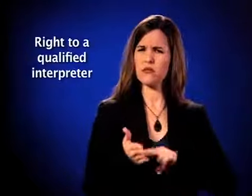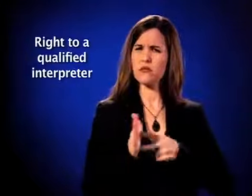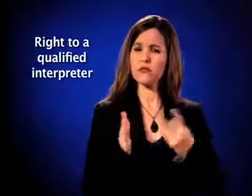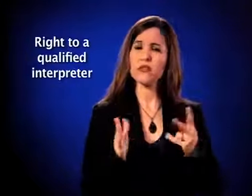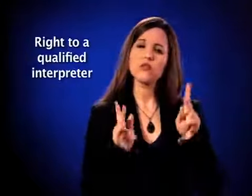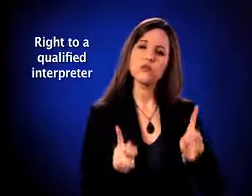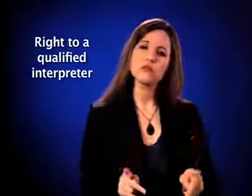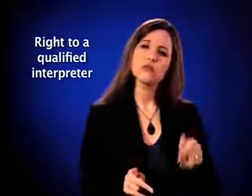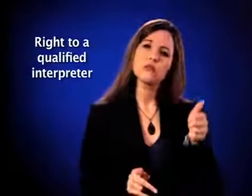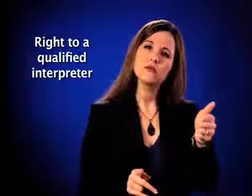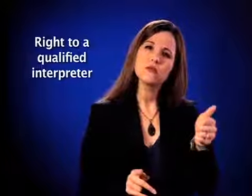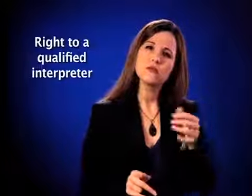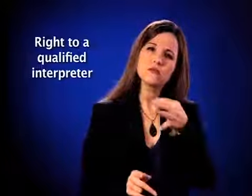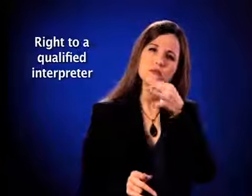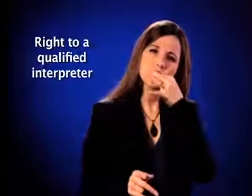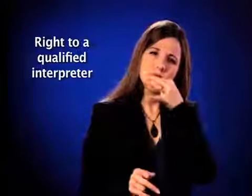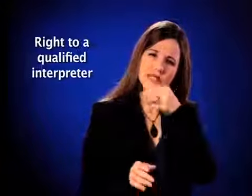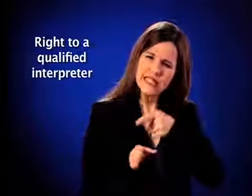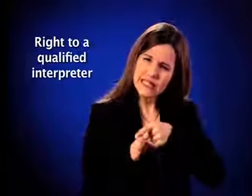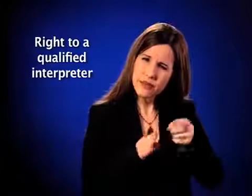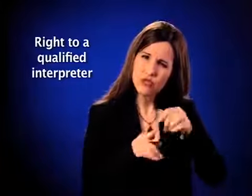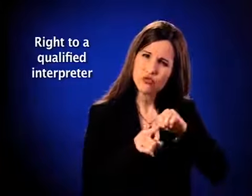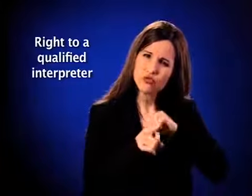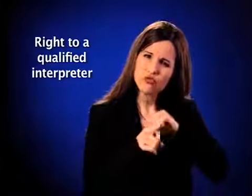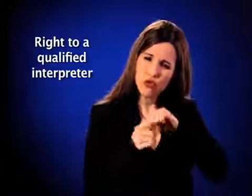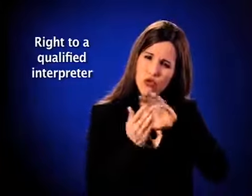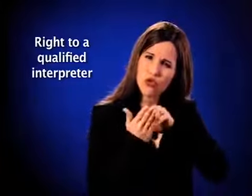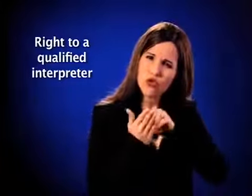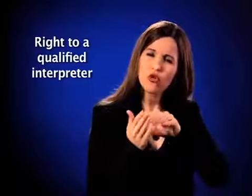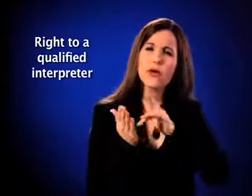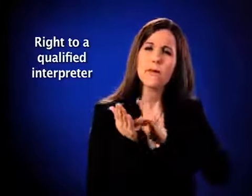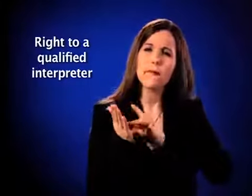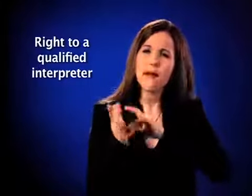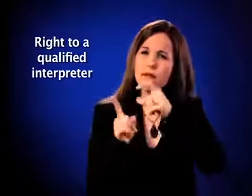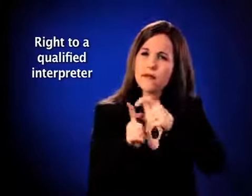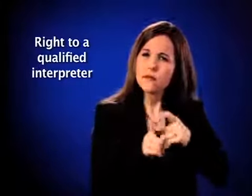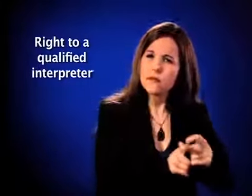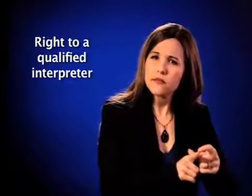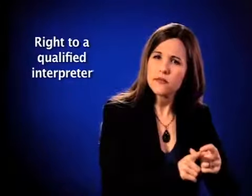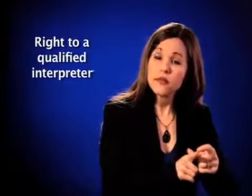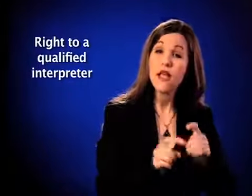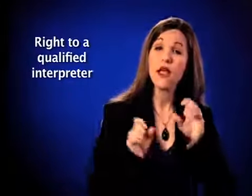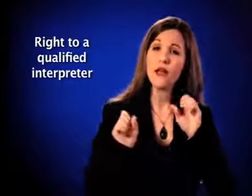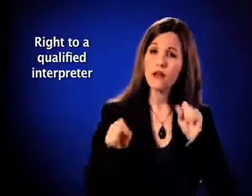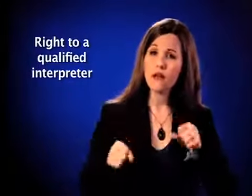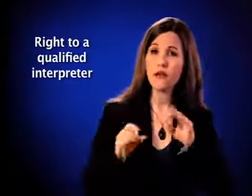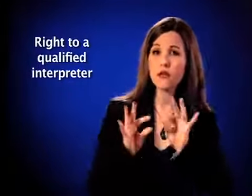A qualified interpreter in this situation is someone who has special training in medical terminology and